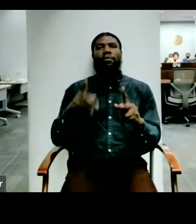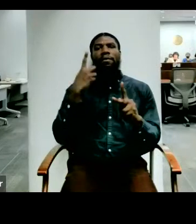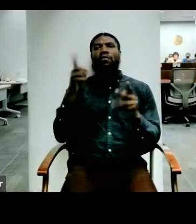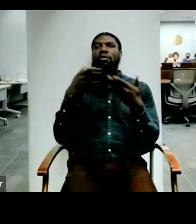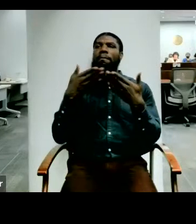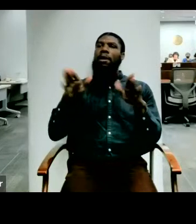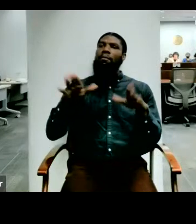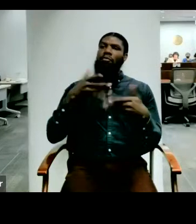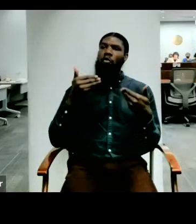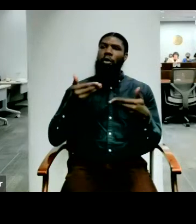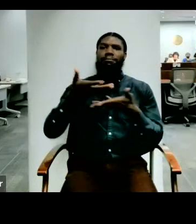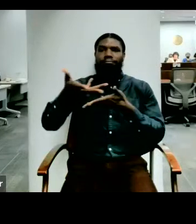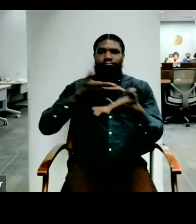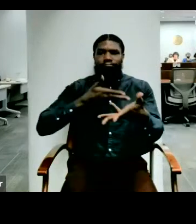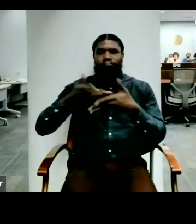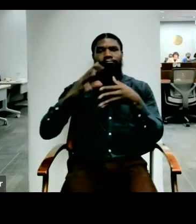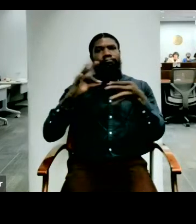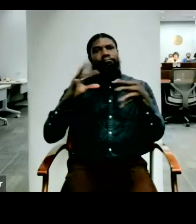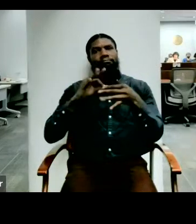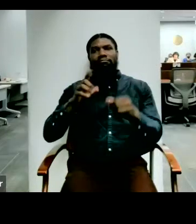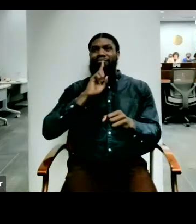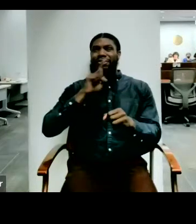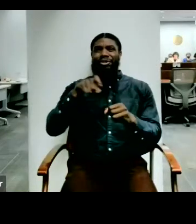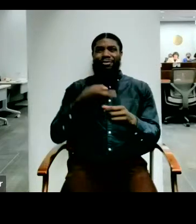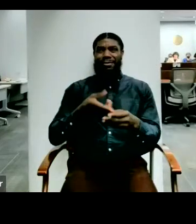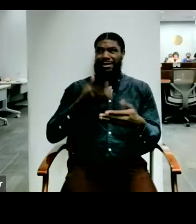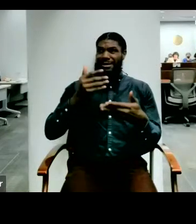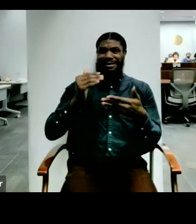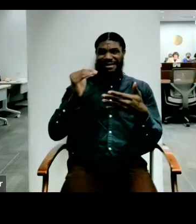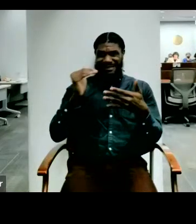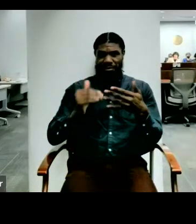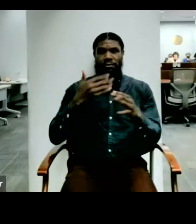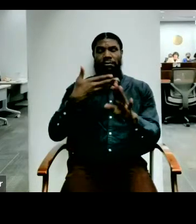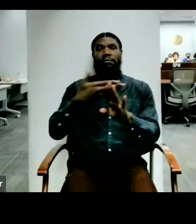It should be the next step before we begin the formal process of hearing from the rest of the